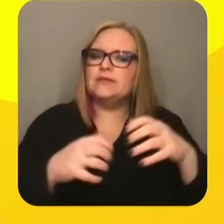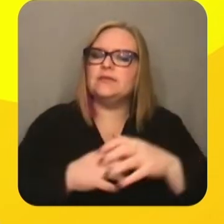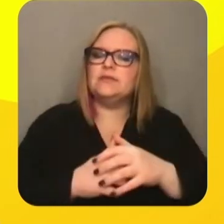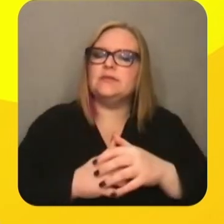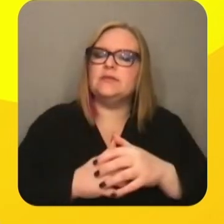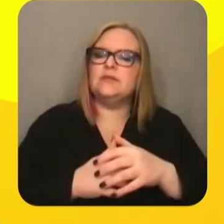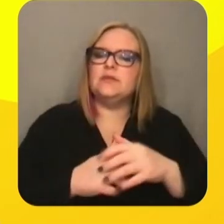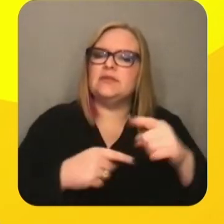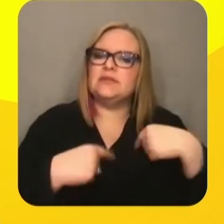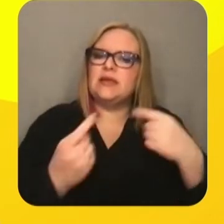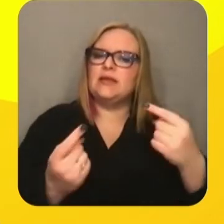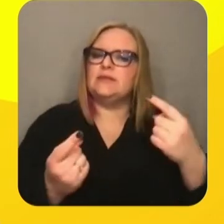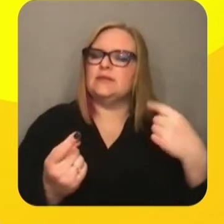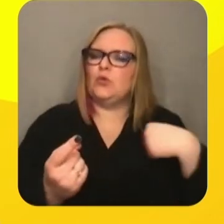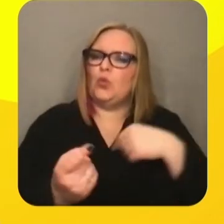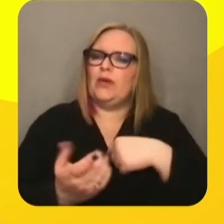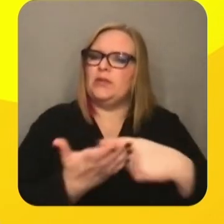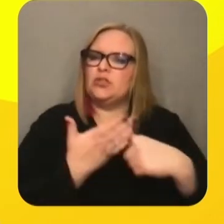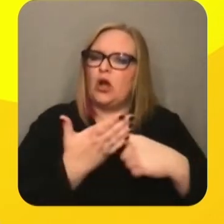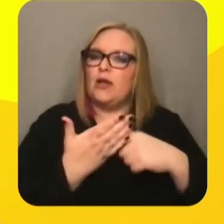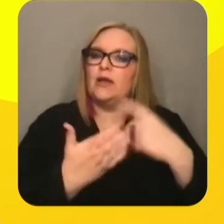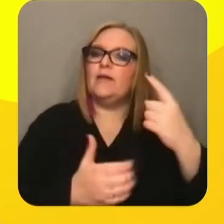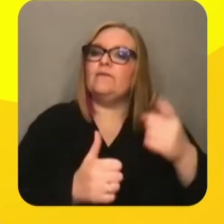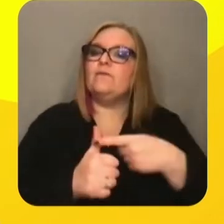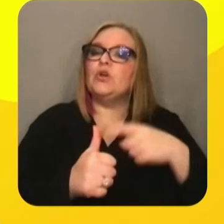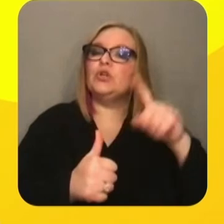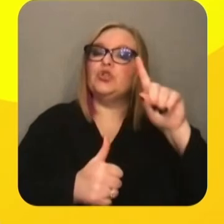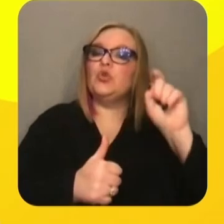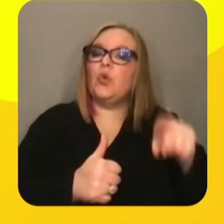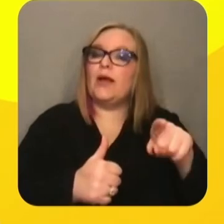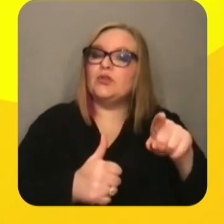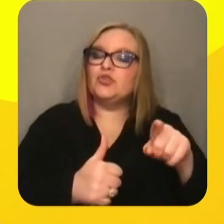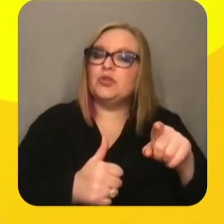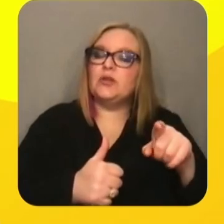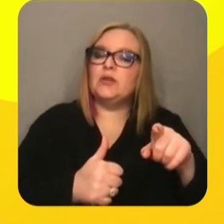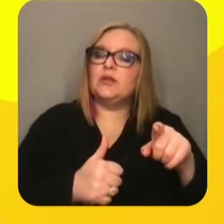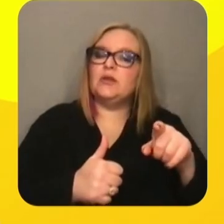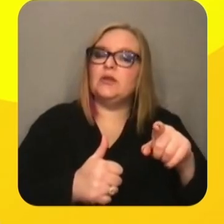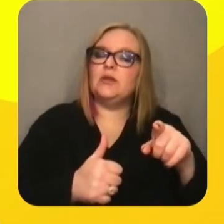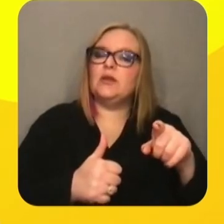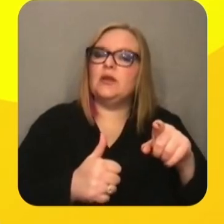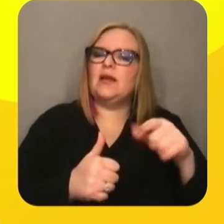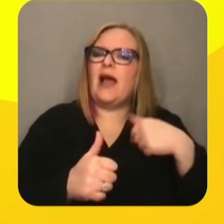So, the first question is, can I just paraphrase?